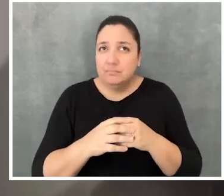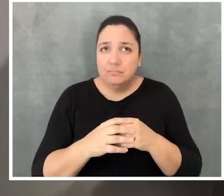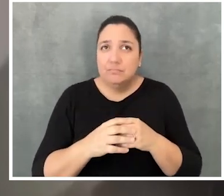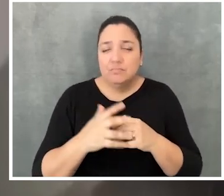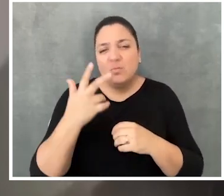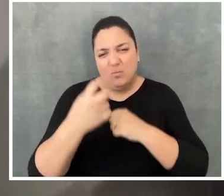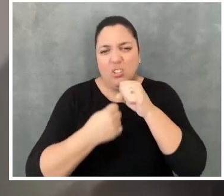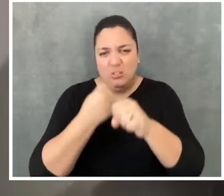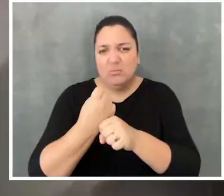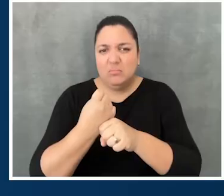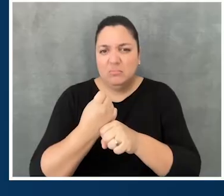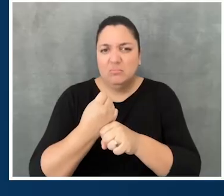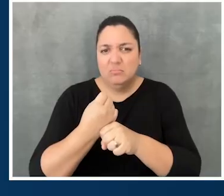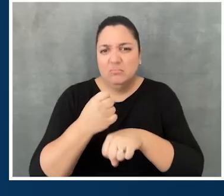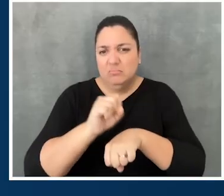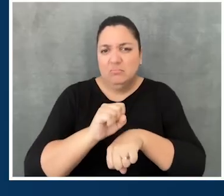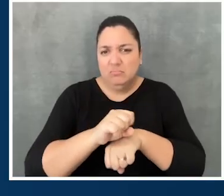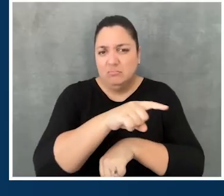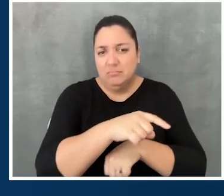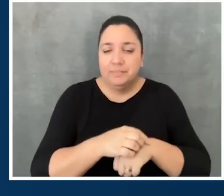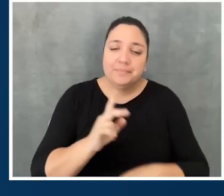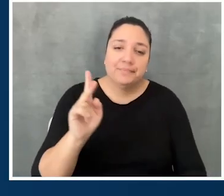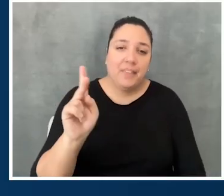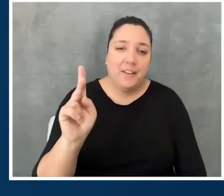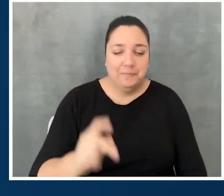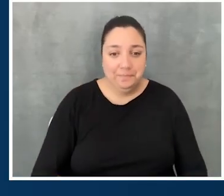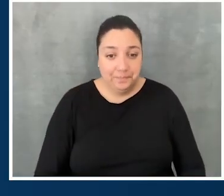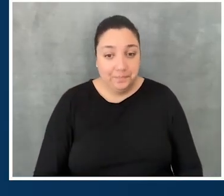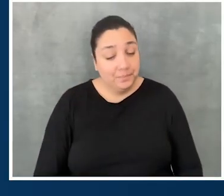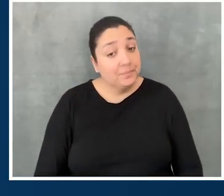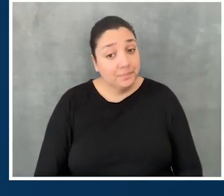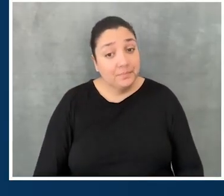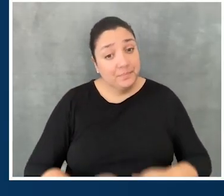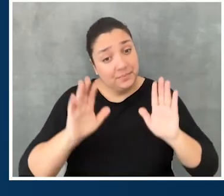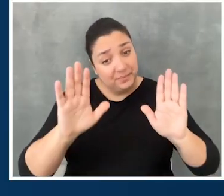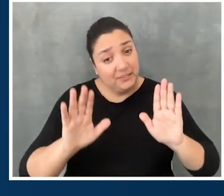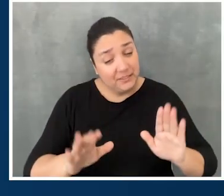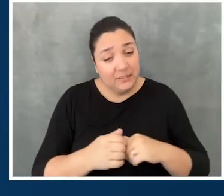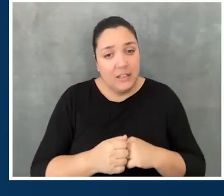about three years now. That's fantastic, and I know you talked a little bit, gave a little bit of the description